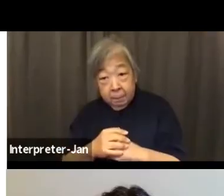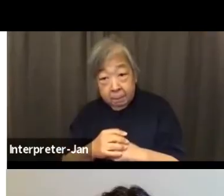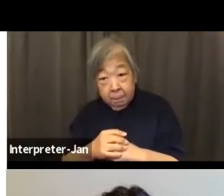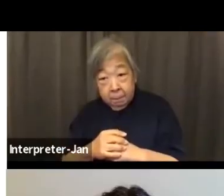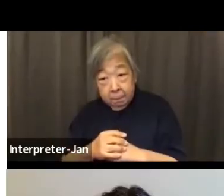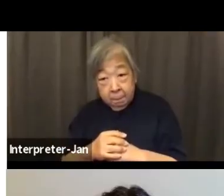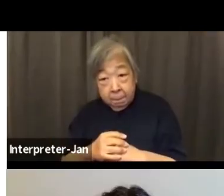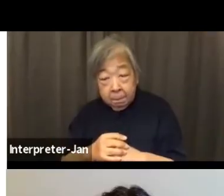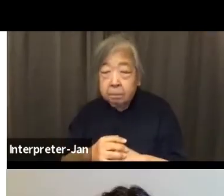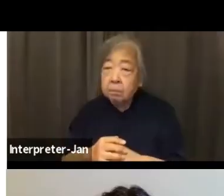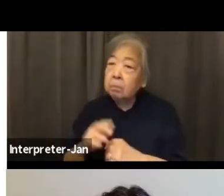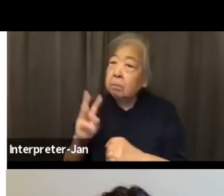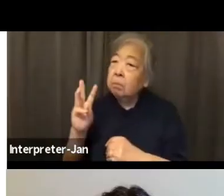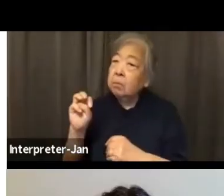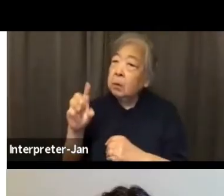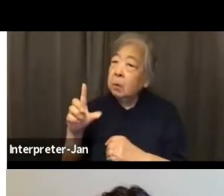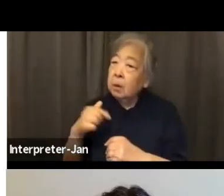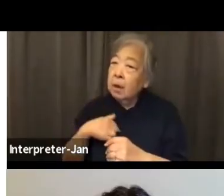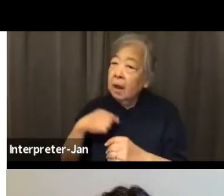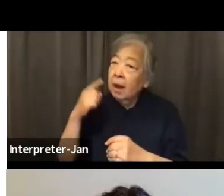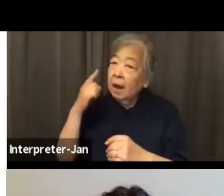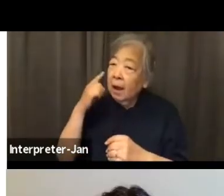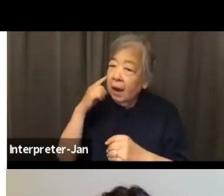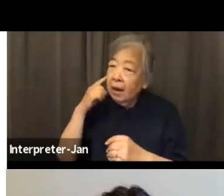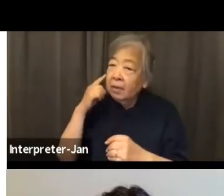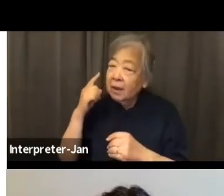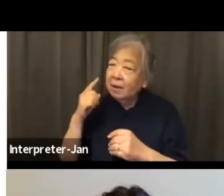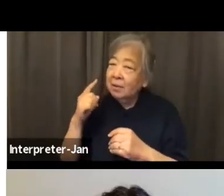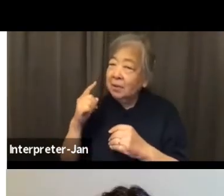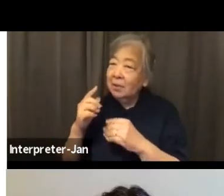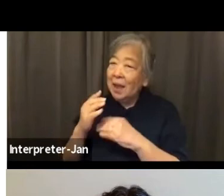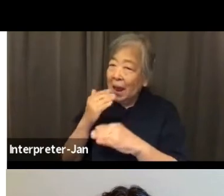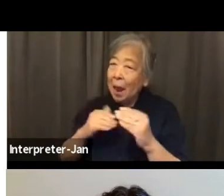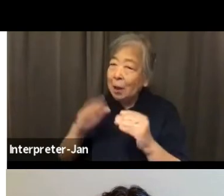One thing to kind of think about the hand raising thing,